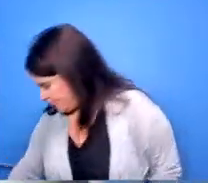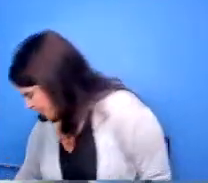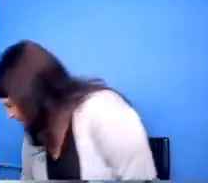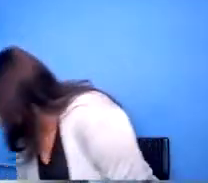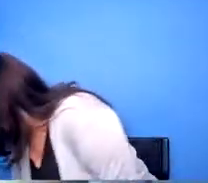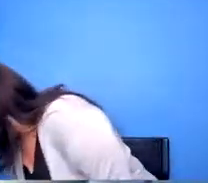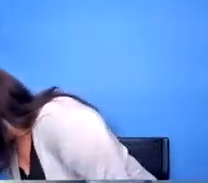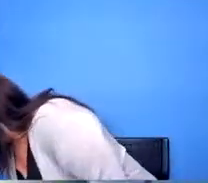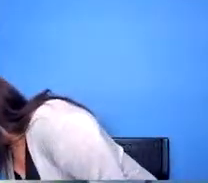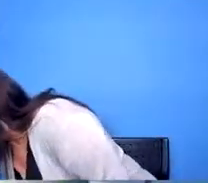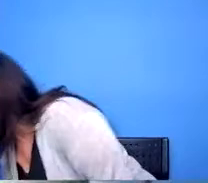i